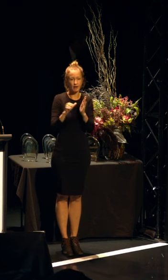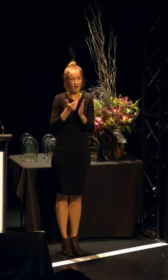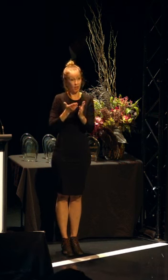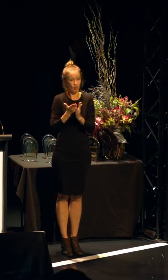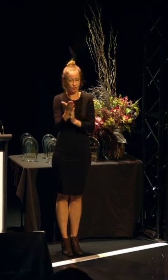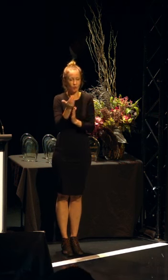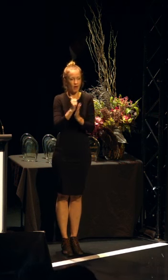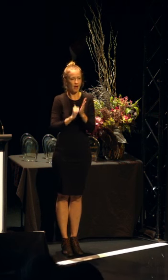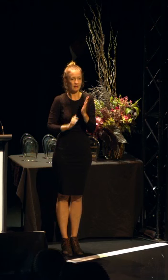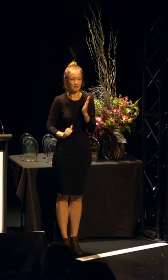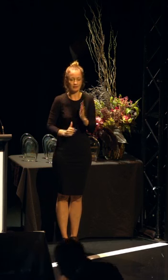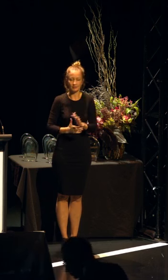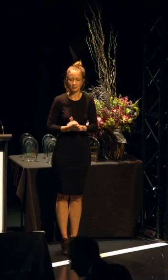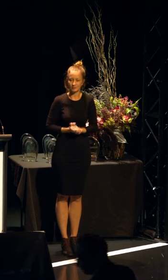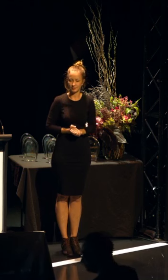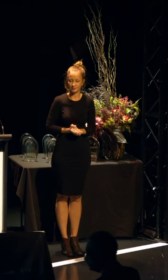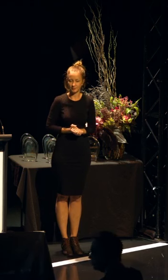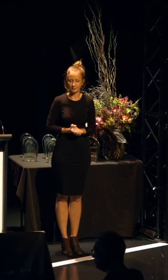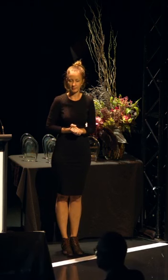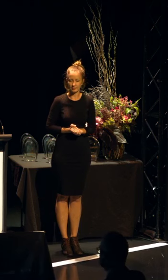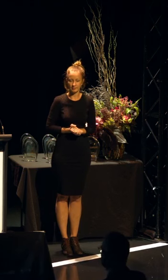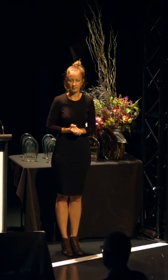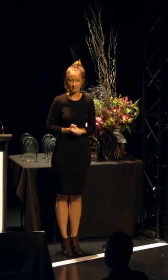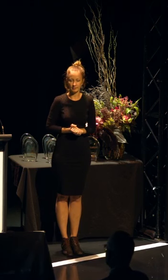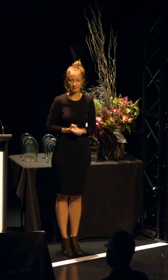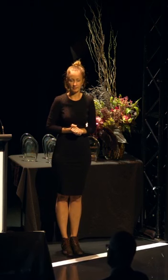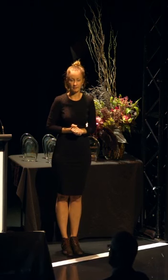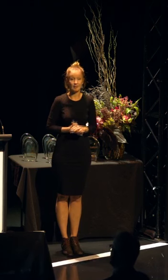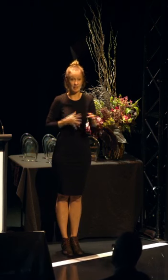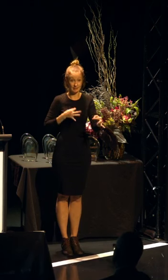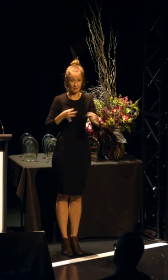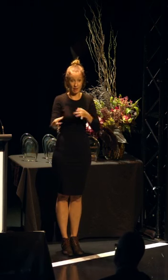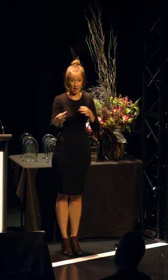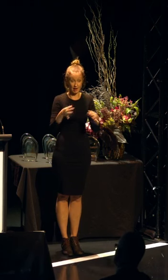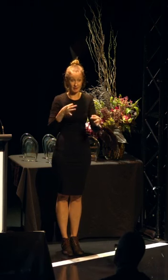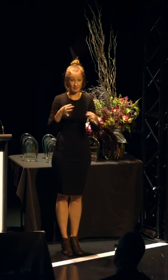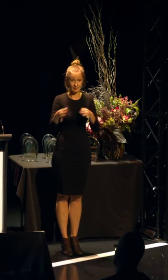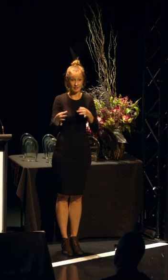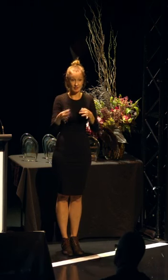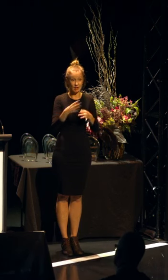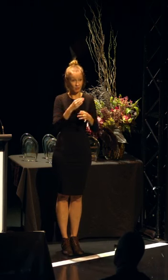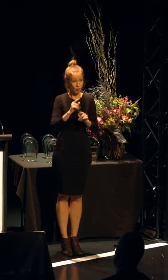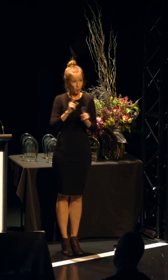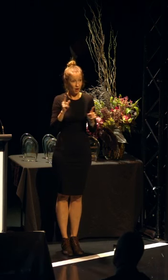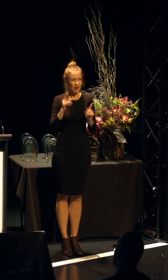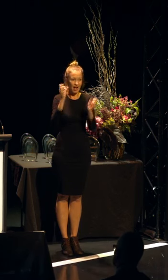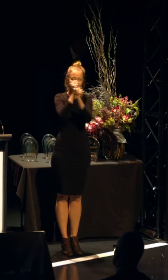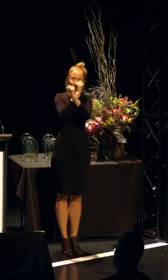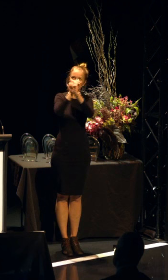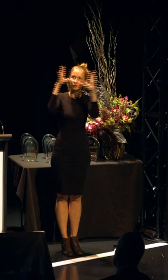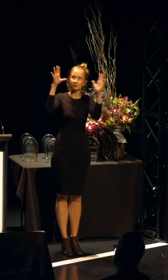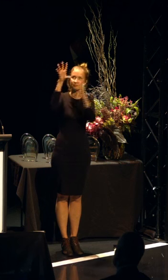A plan guided by a new vision - creativity connects us.